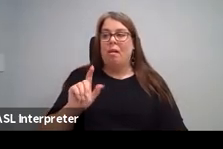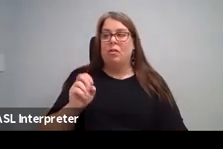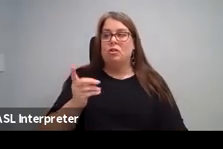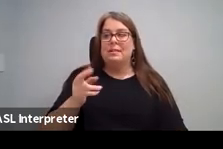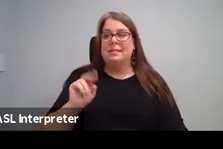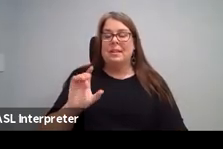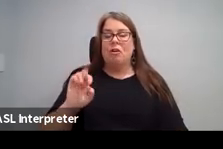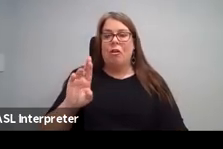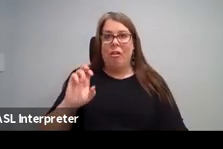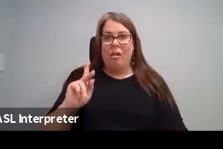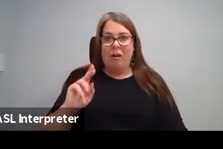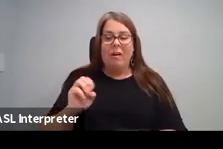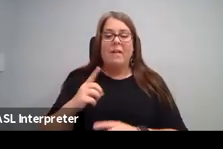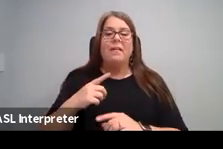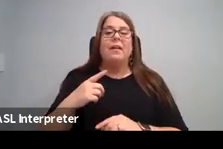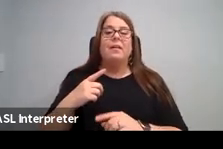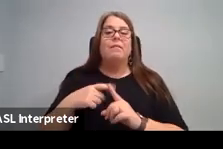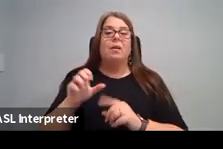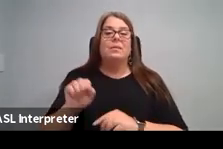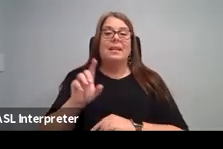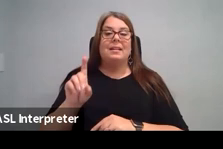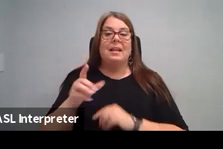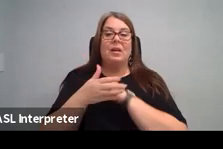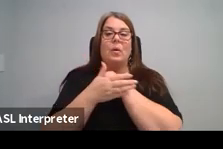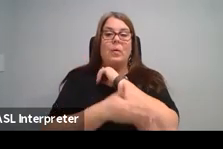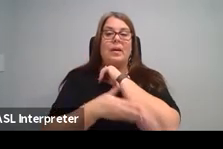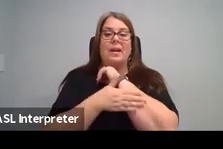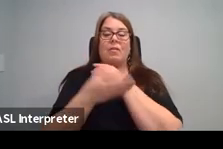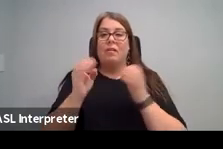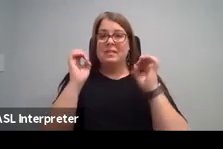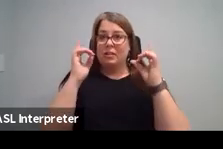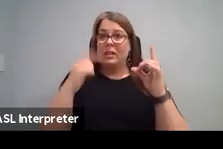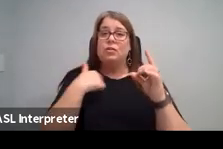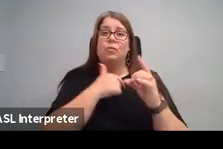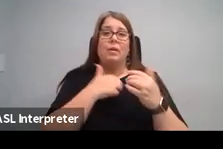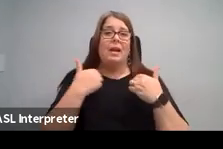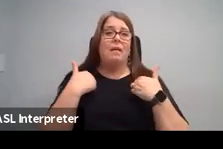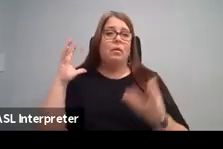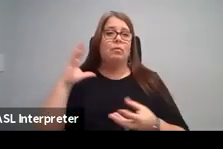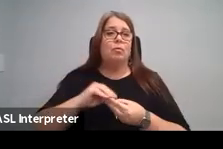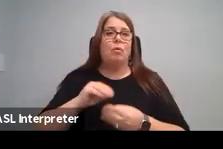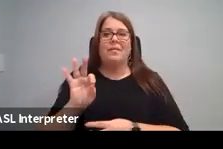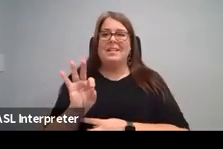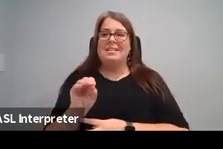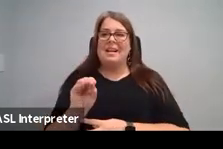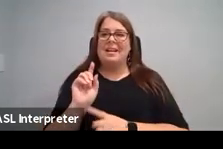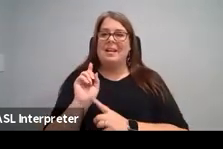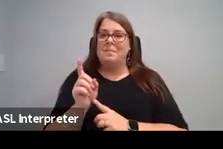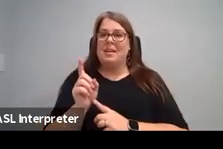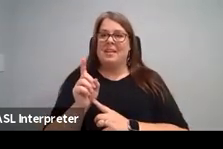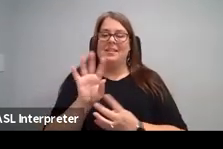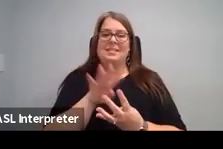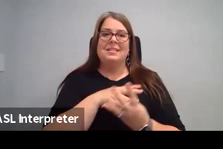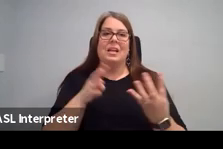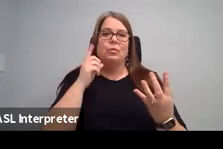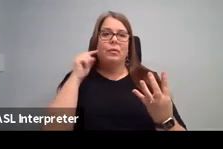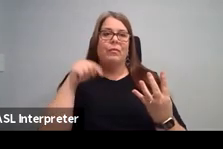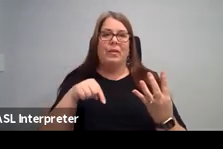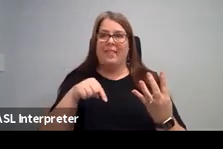Jewyl Alderson Clarke, SDCOE: We're excited to have you all here today. We have about 90 minutes scheduled for this depending on the Q AMP. A sessions as we go through as well as